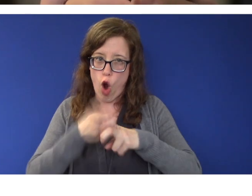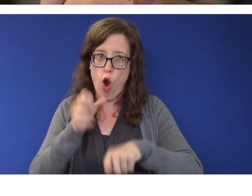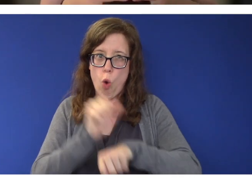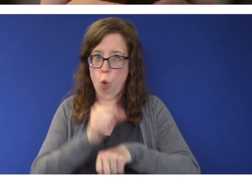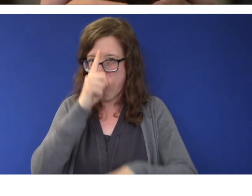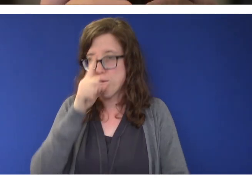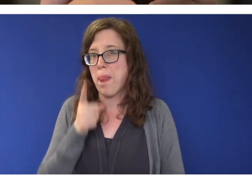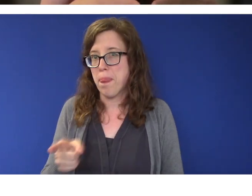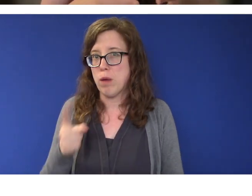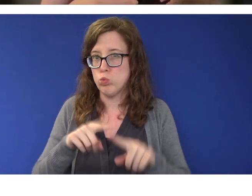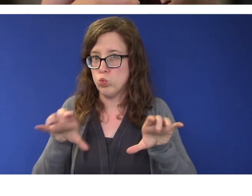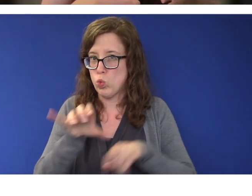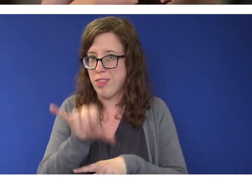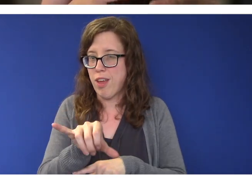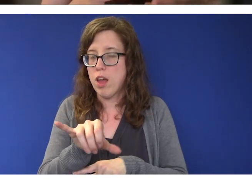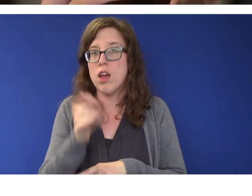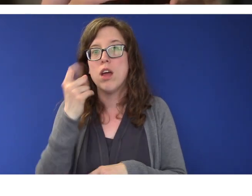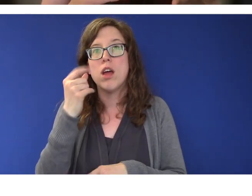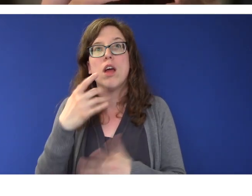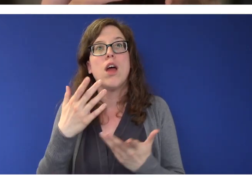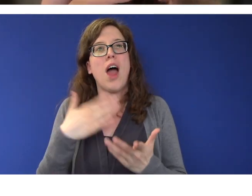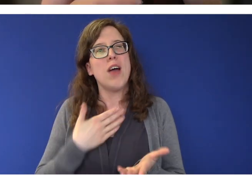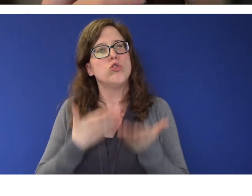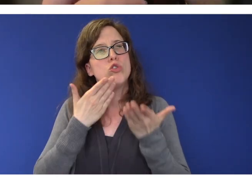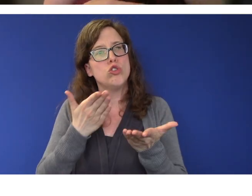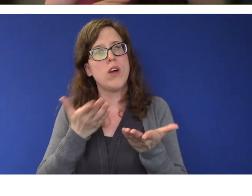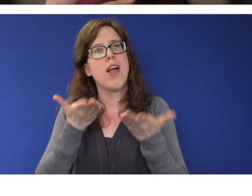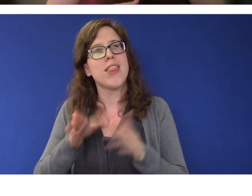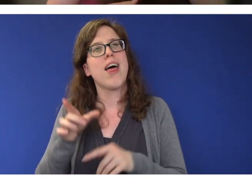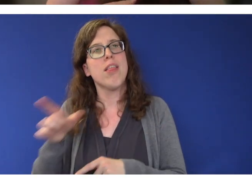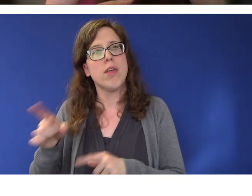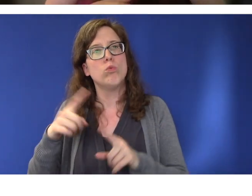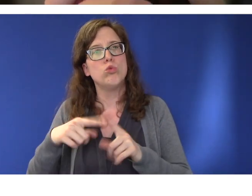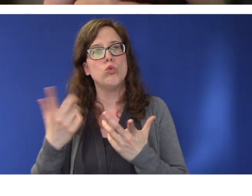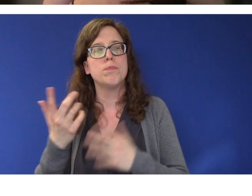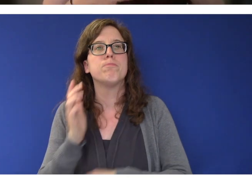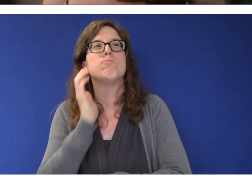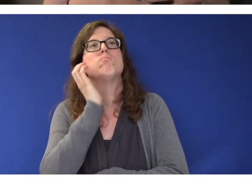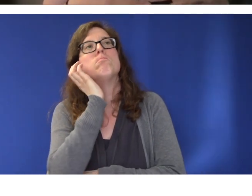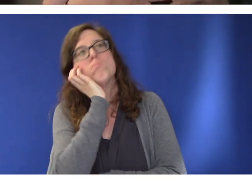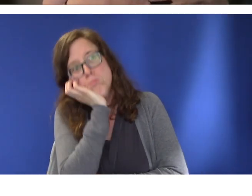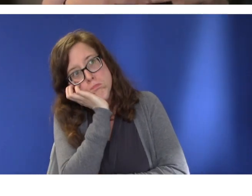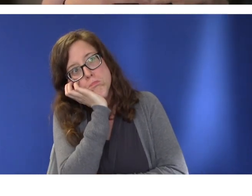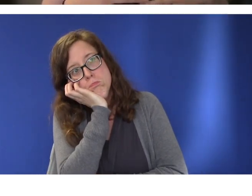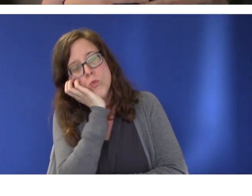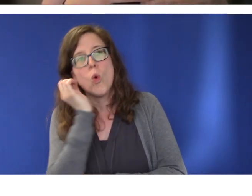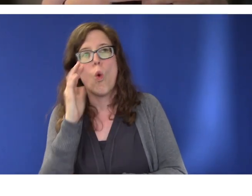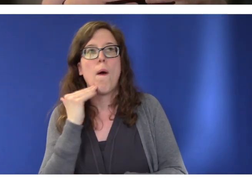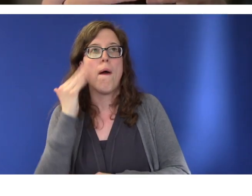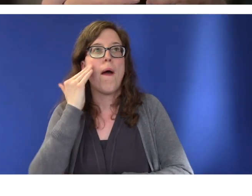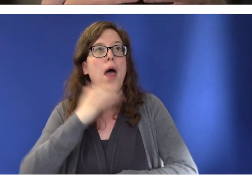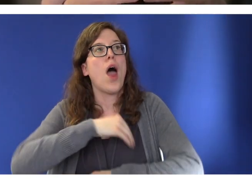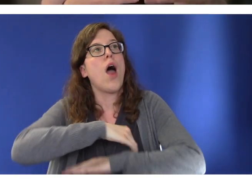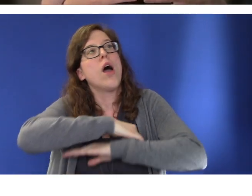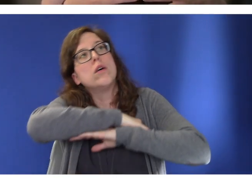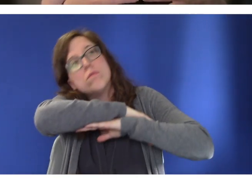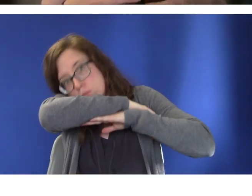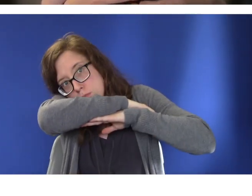as needed, whether that is propping it up on a hand or laying down on the table, so that their